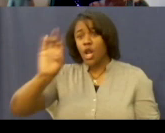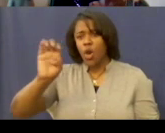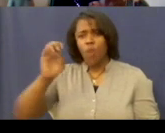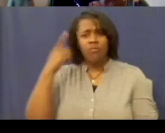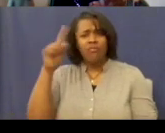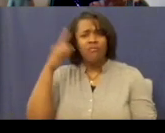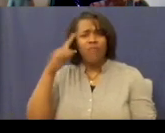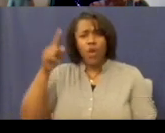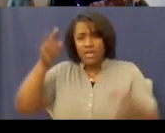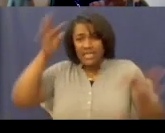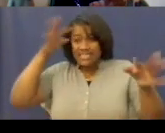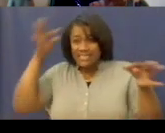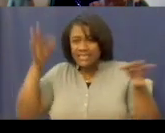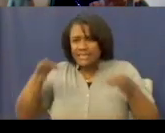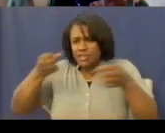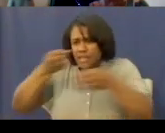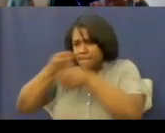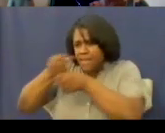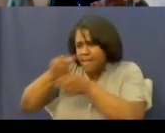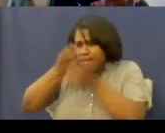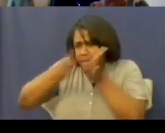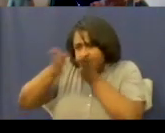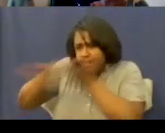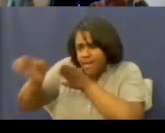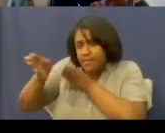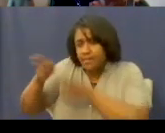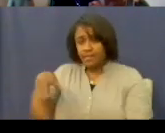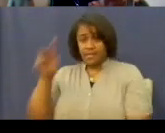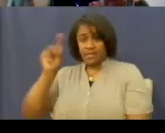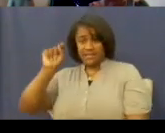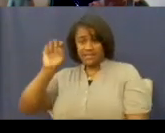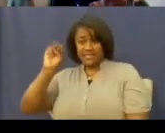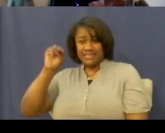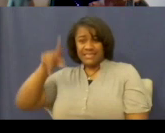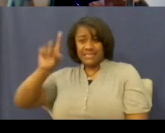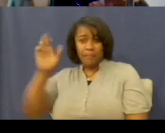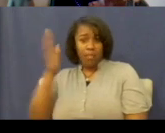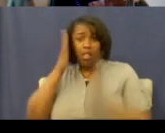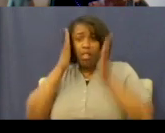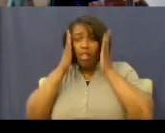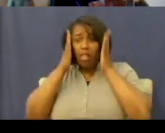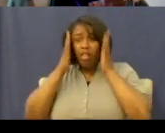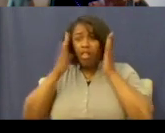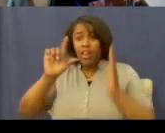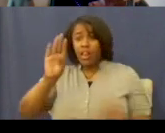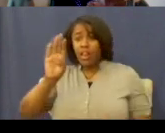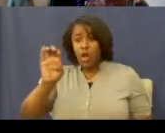the temporal lobe does language and hearing, and different parts of the brain do different things.